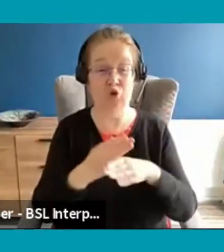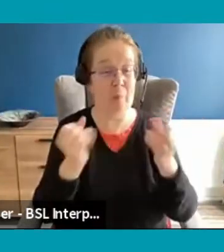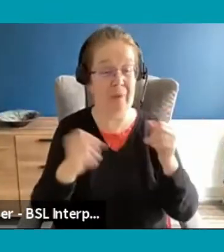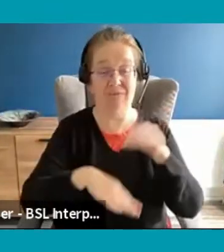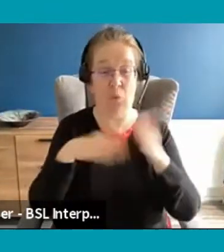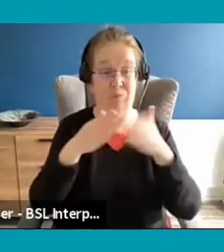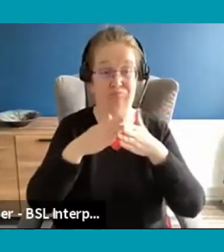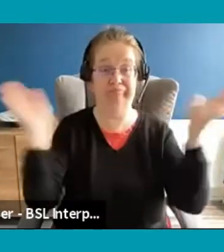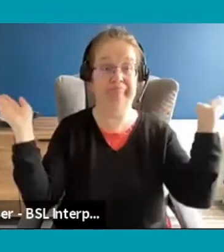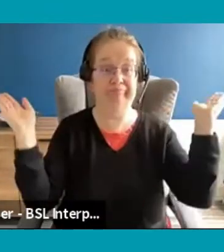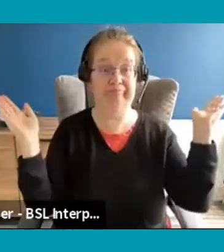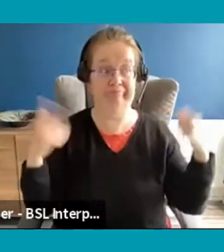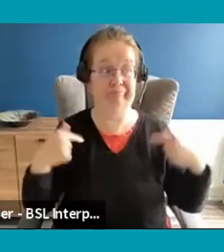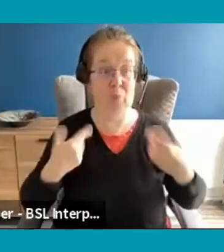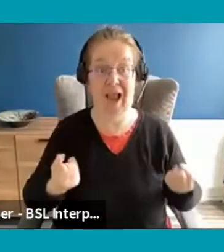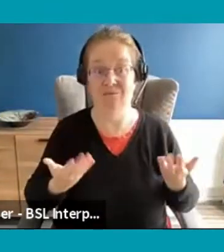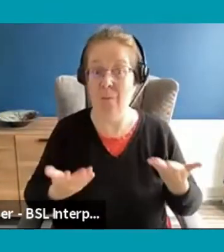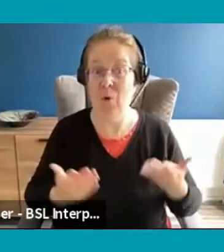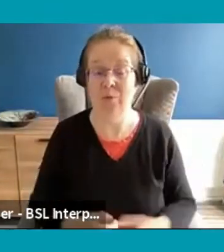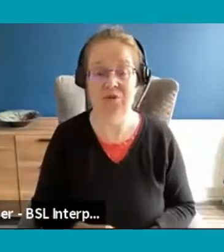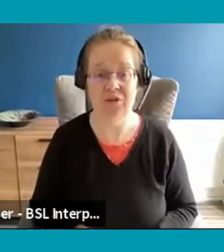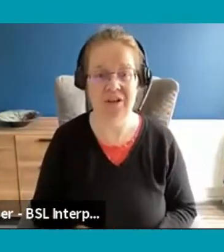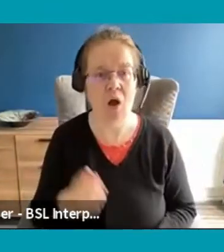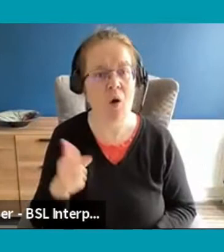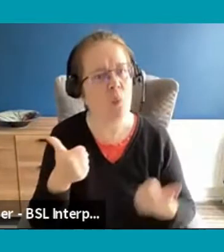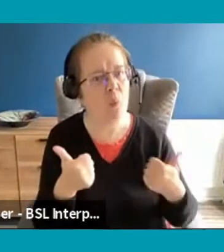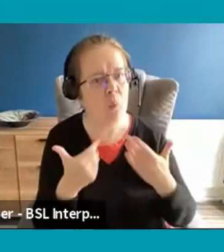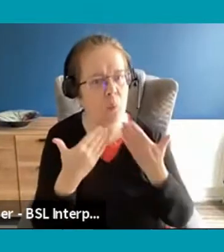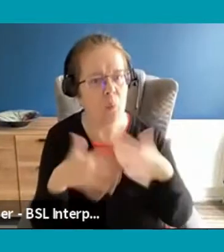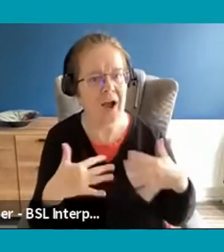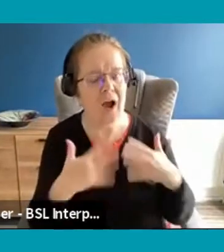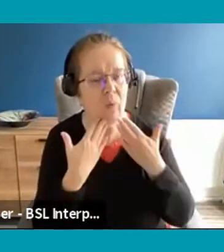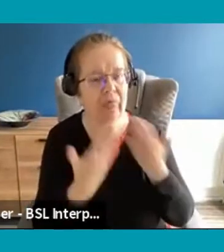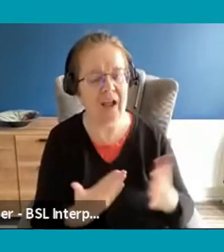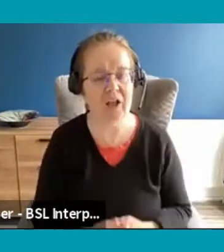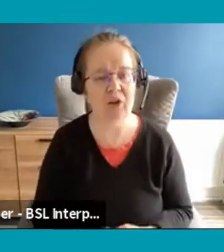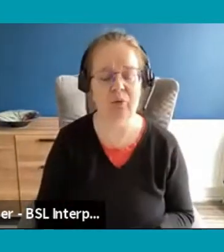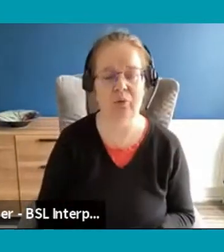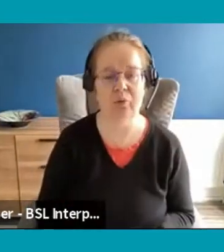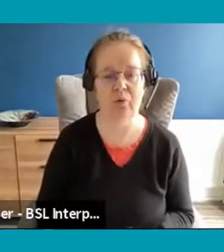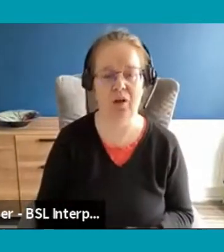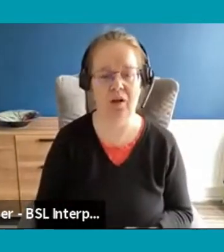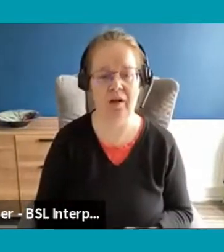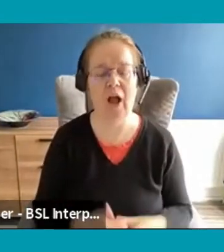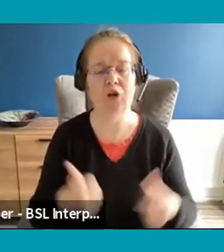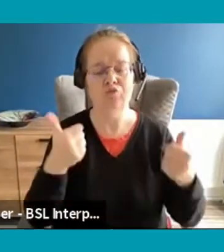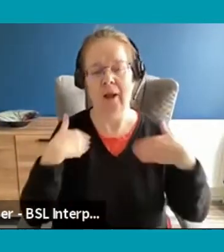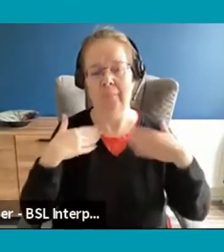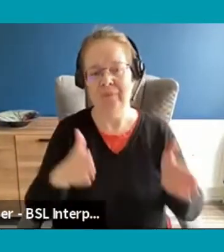Is what we've got at the moment. Great thank you. OK, so let me move on to my next question.